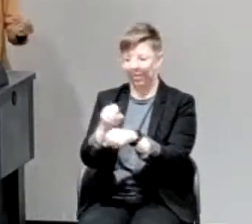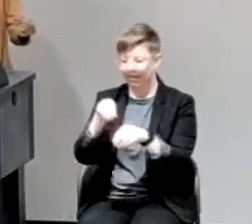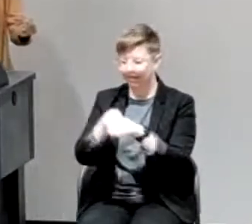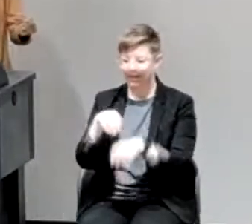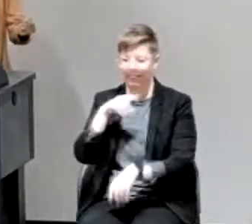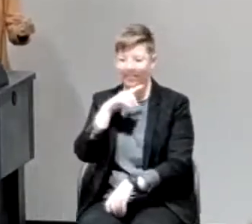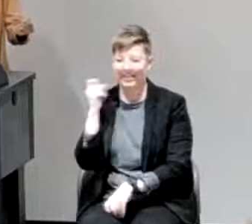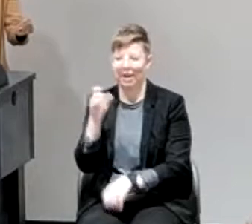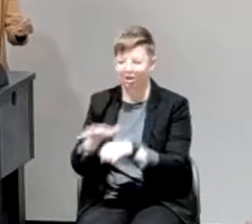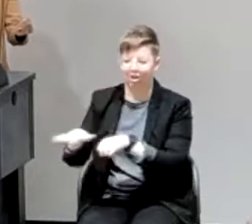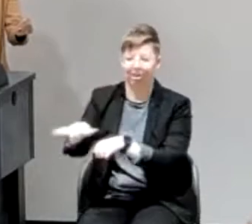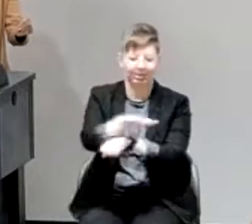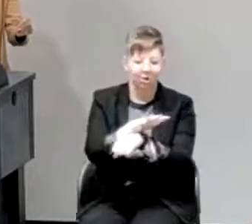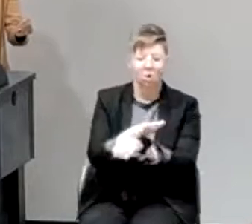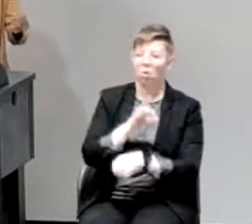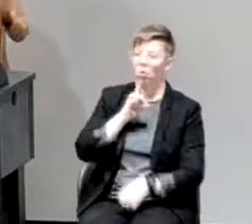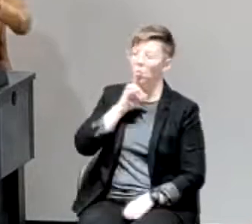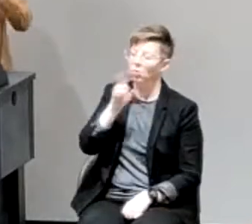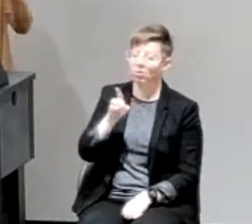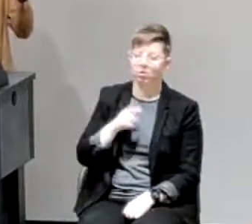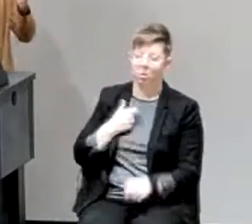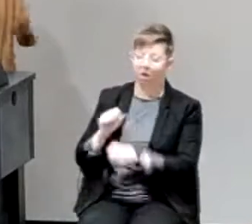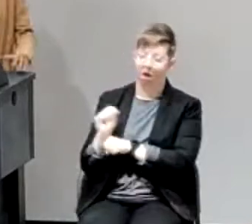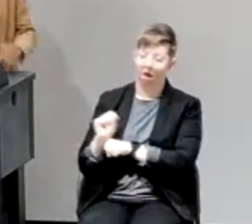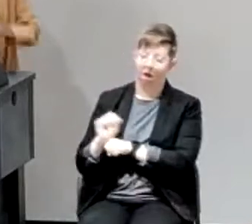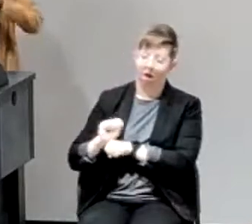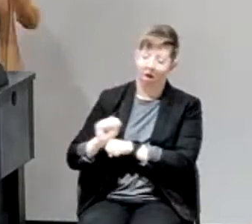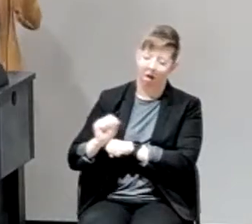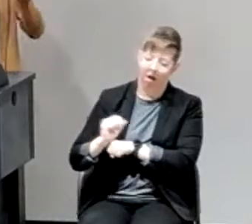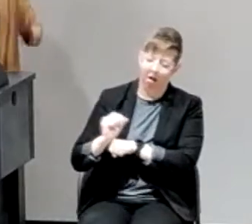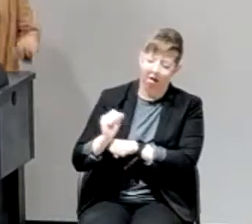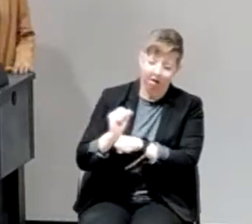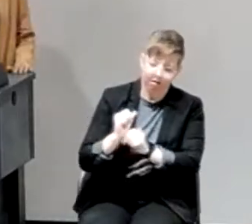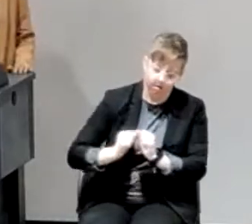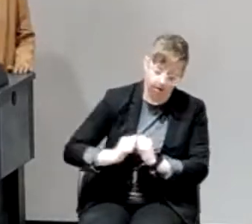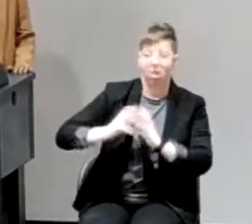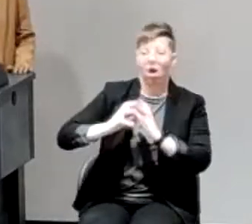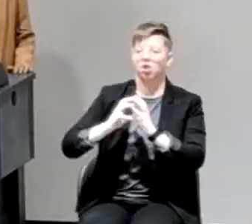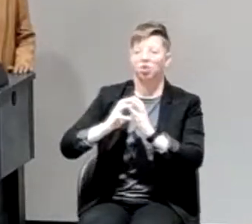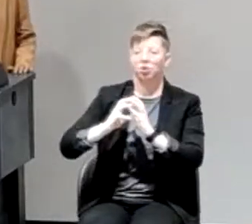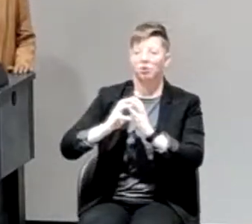me that scrappy enlightened white guys gave birth and there were a